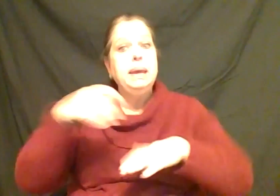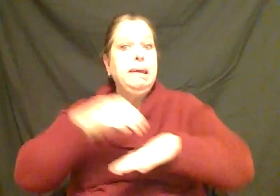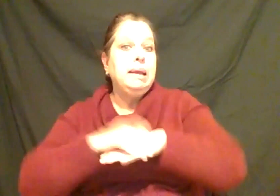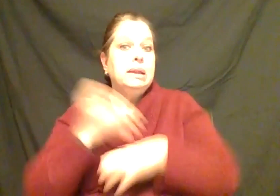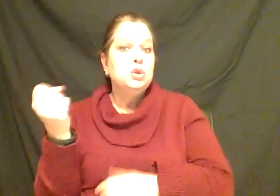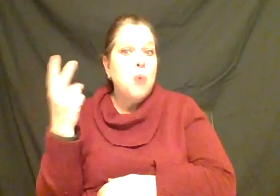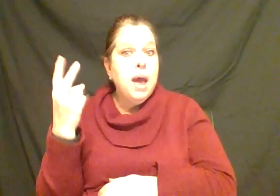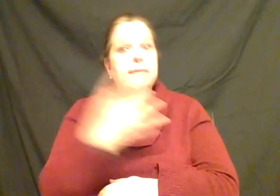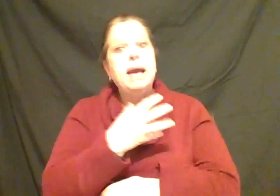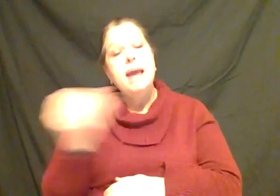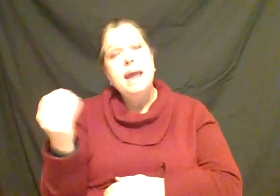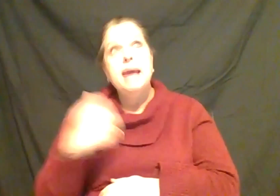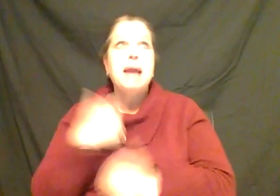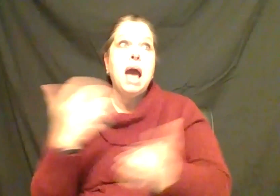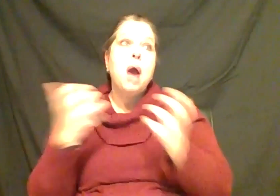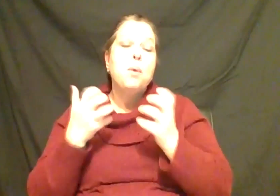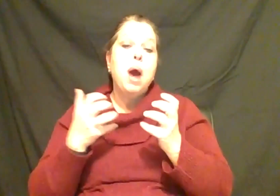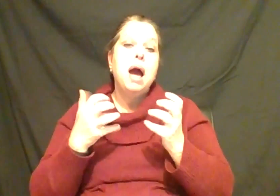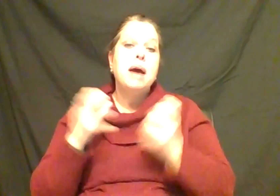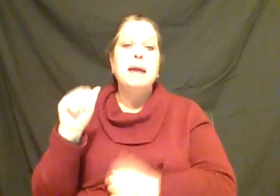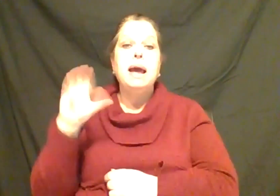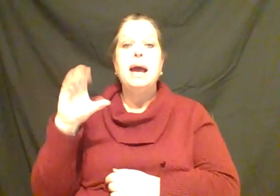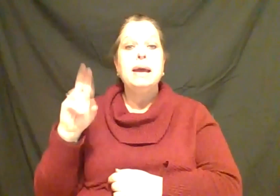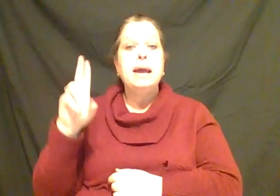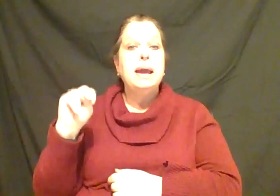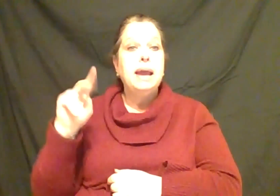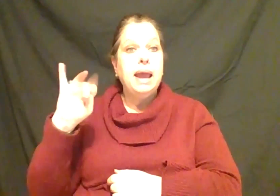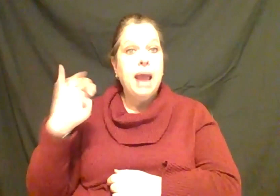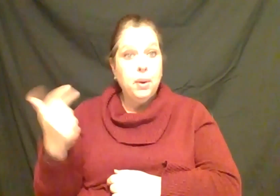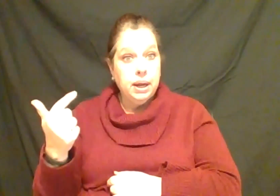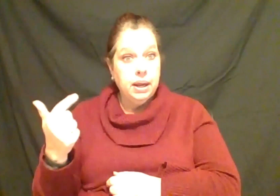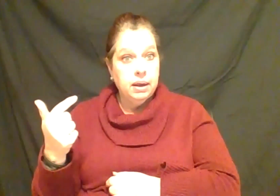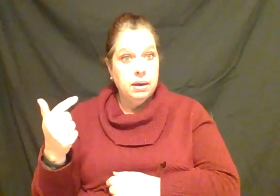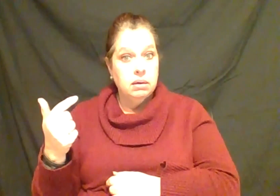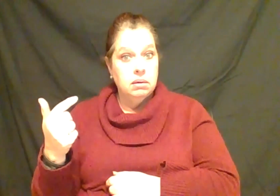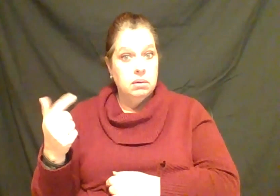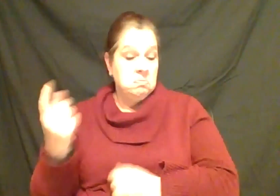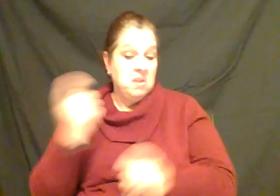i also want accounting i can put that whether you asked me this week or you asked me in three weeks